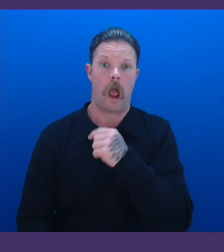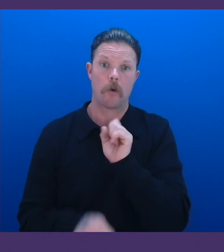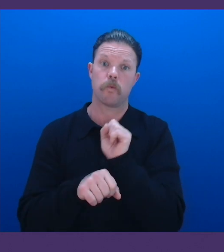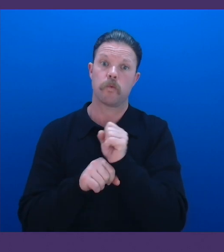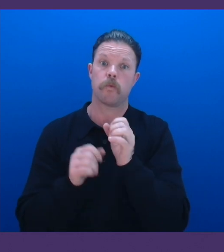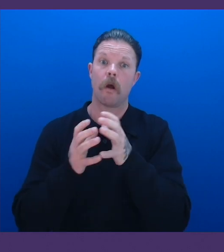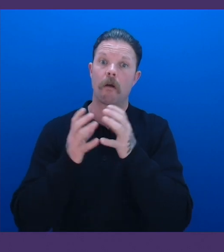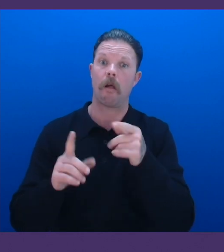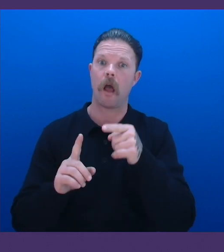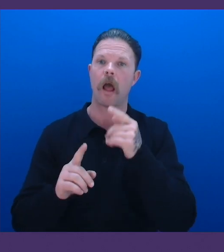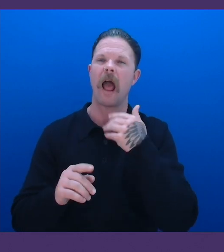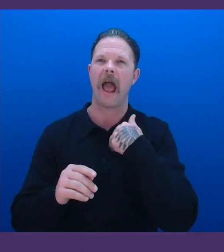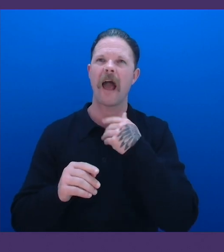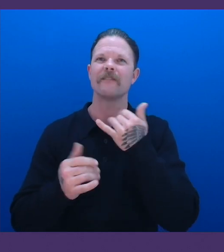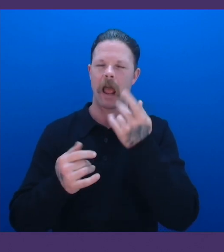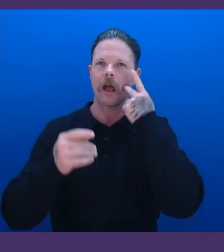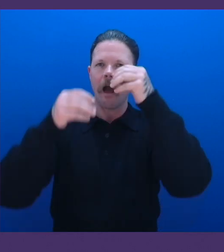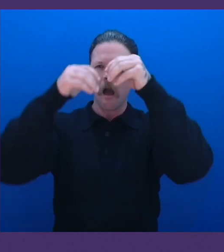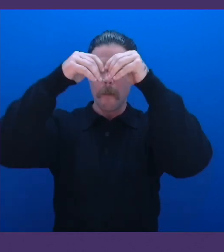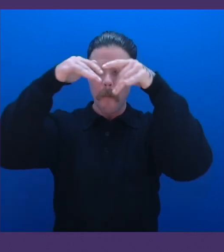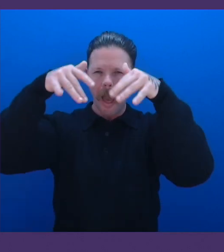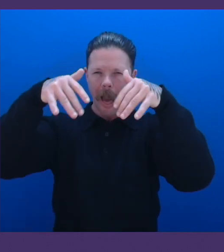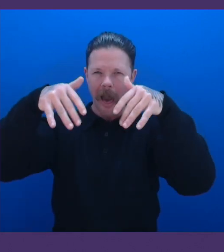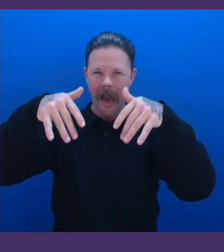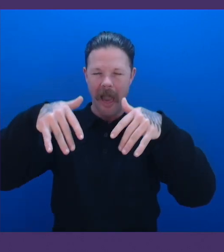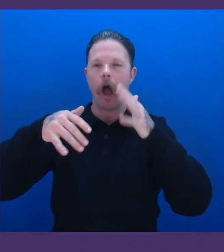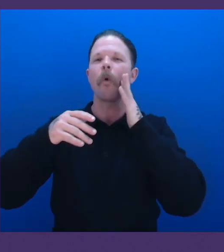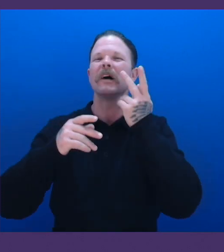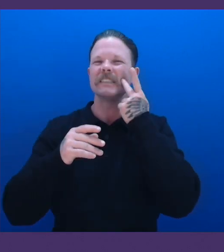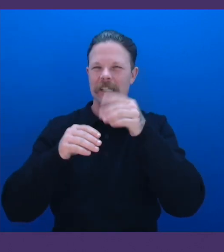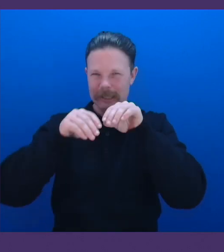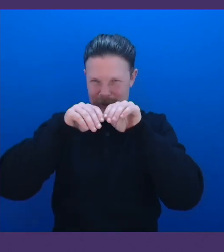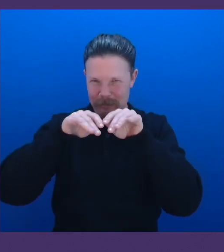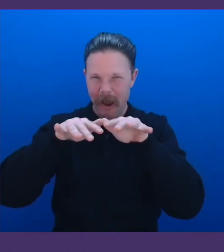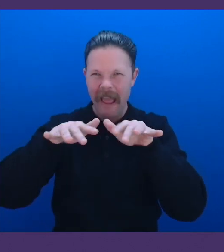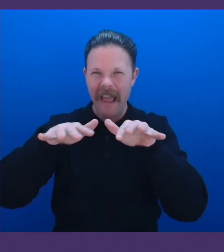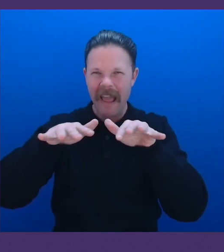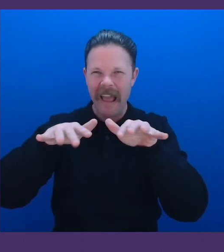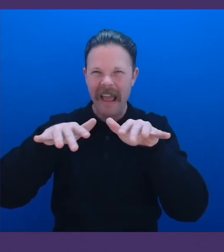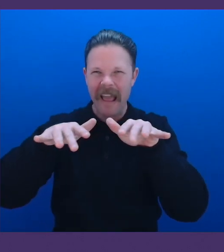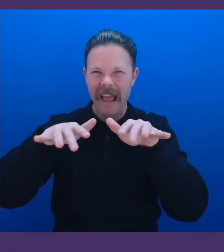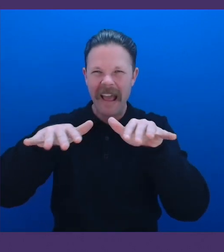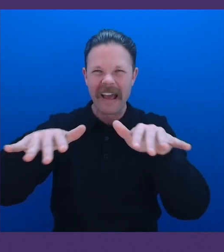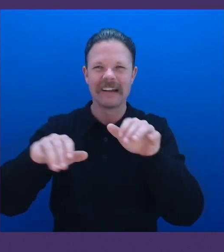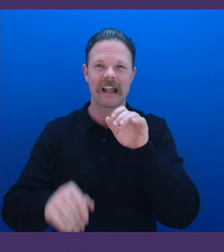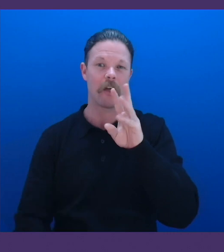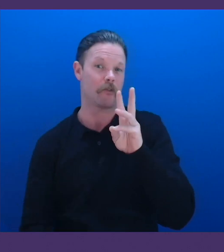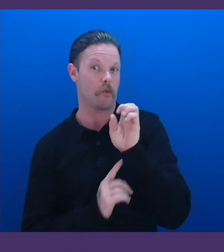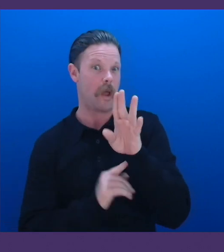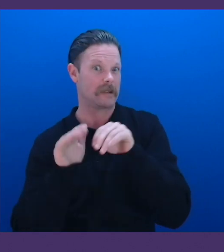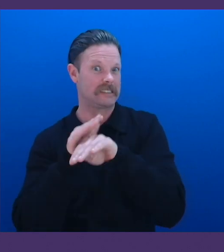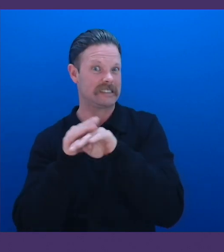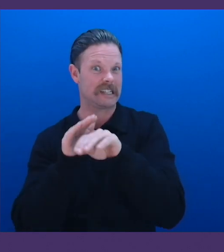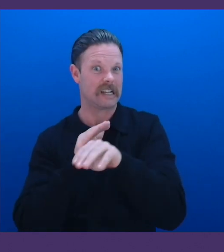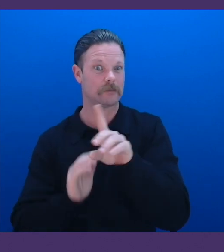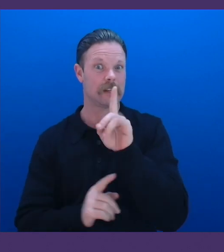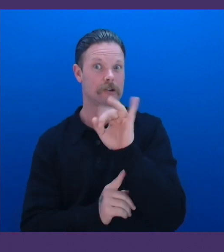So, we think that this will spread and we saw that with the Web Accessibility Directive that is only quote-unquote for public sector websites,